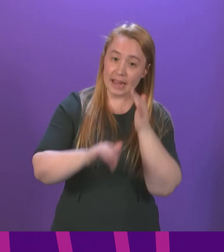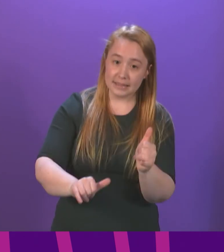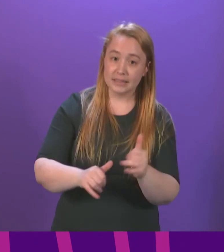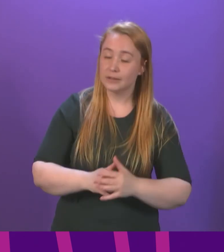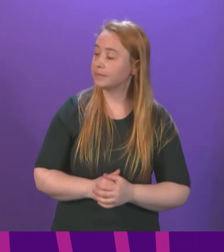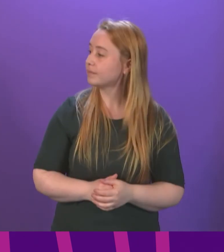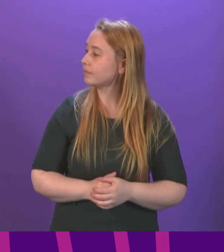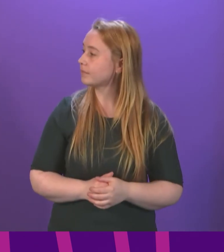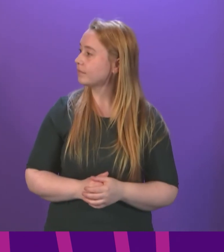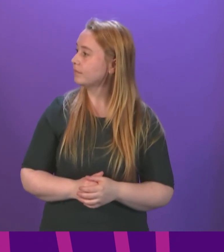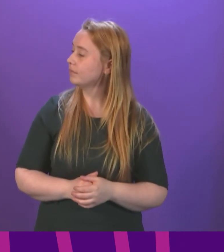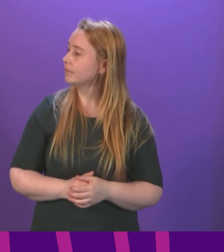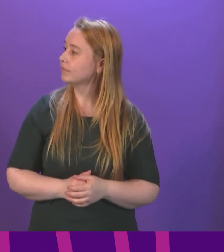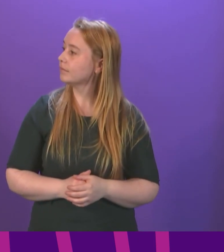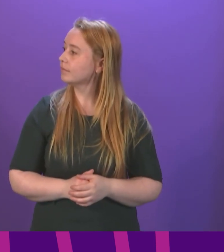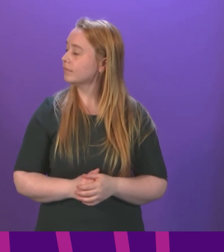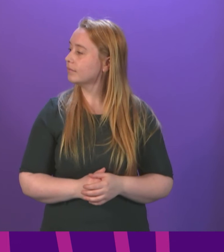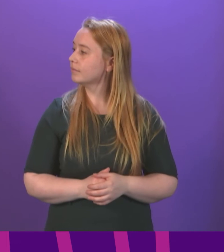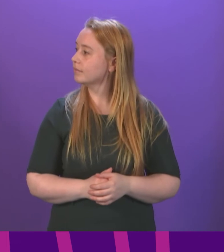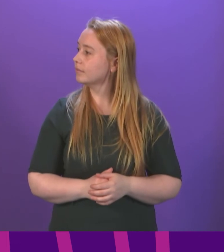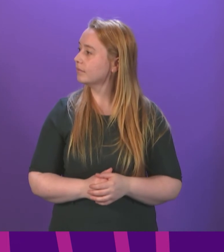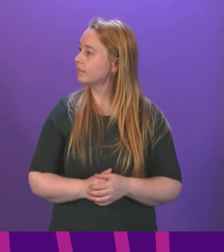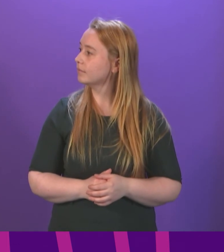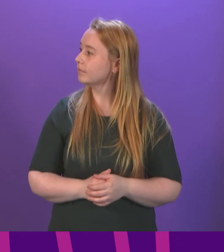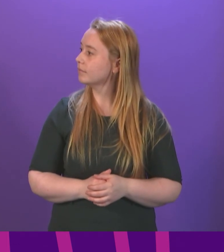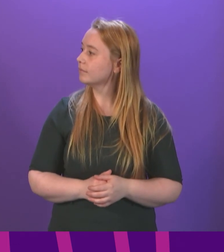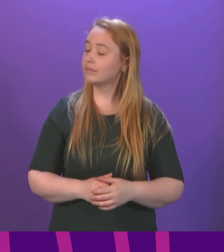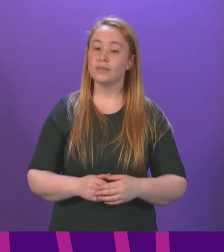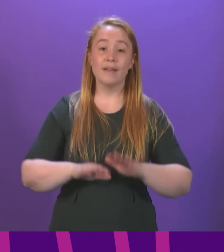Mark Ruskell (Mid Scotland and Fife) (Green): I welcome the extension of asymptomatic testing